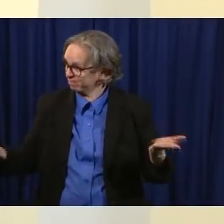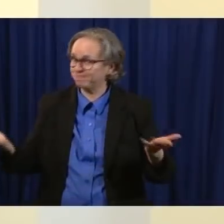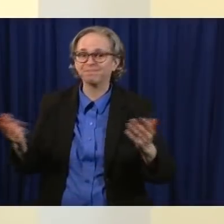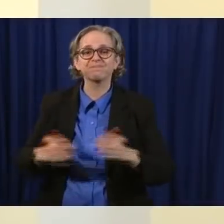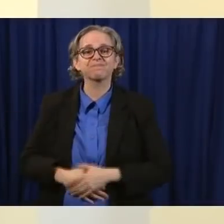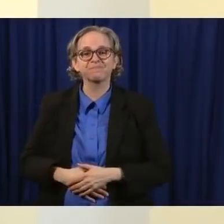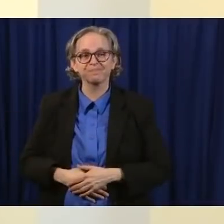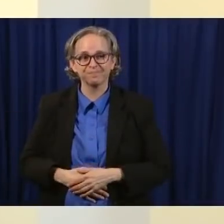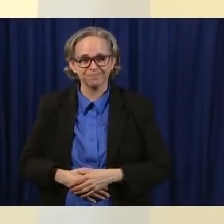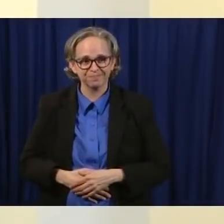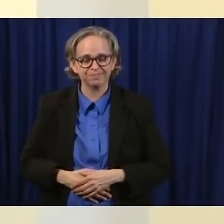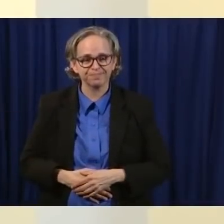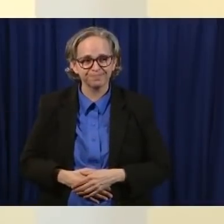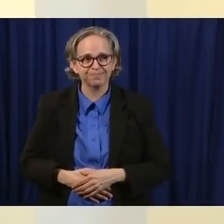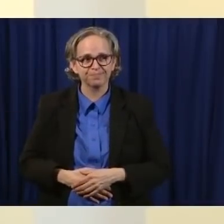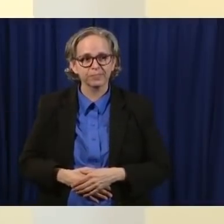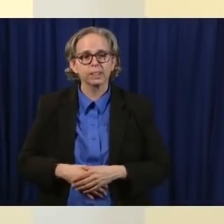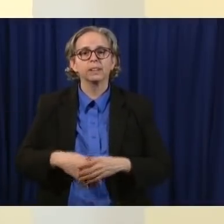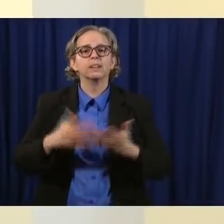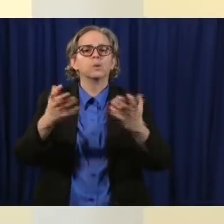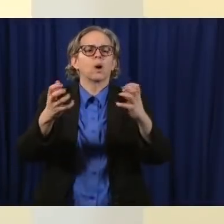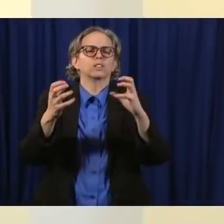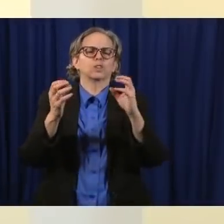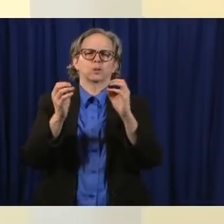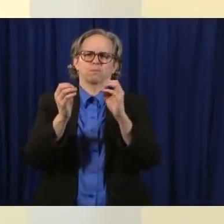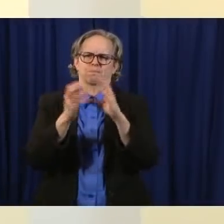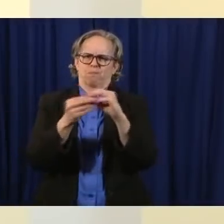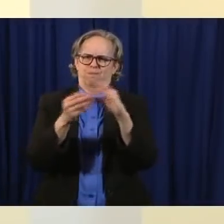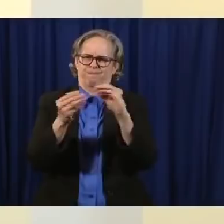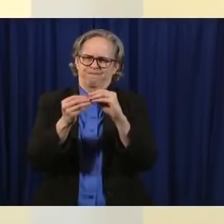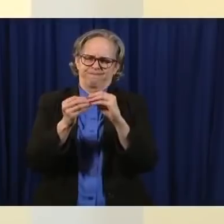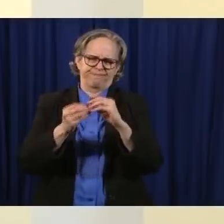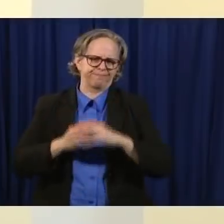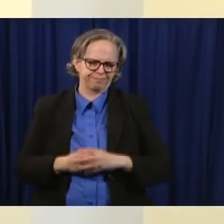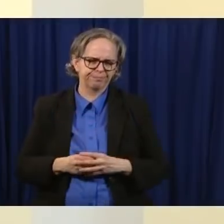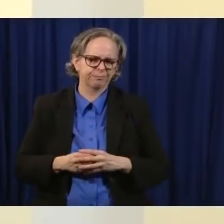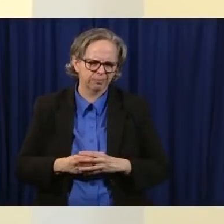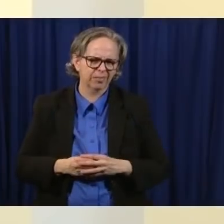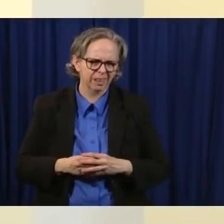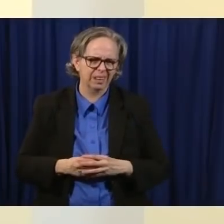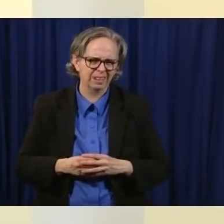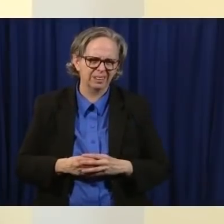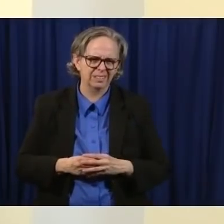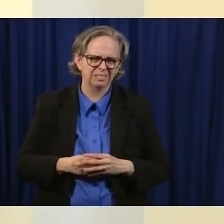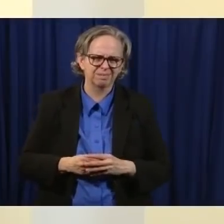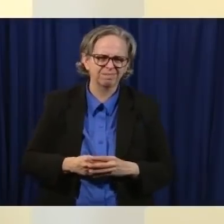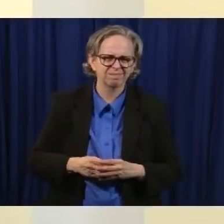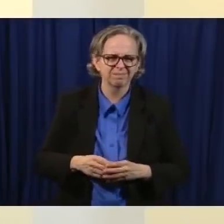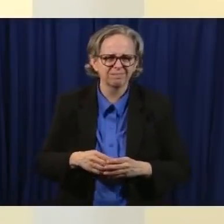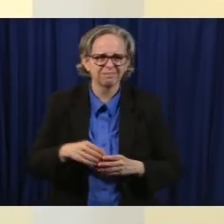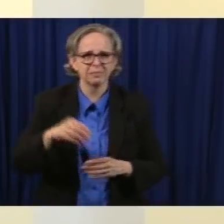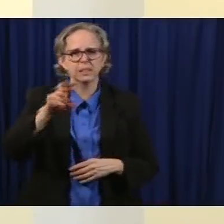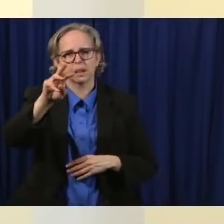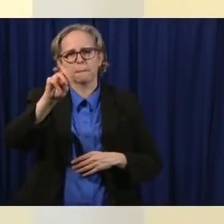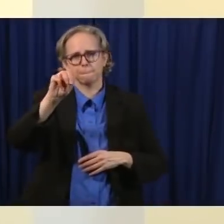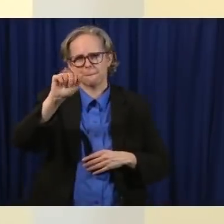I WOULD SAY, THE GOVERNOR WE ARE STILL SEEING A VERY EVEN OVERTIME.